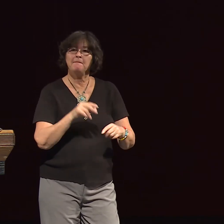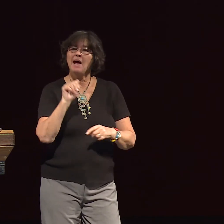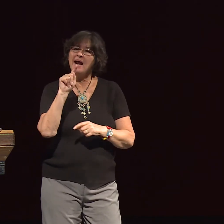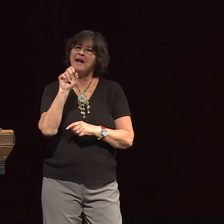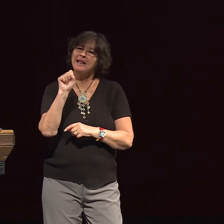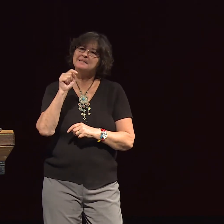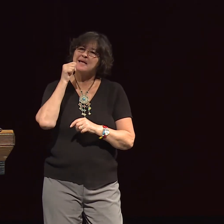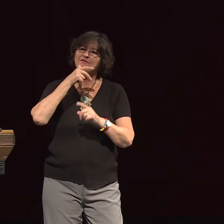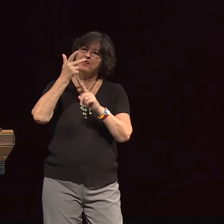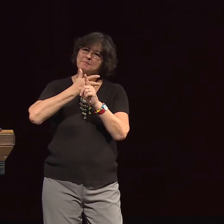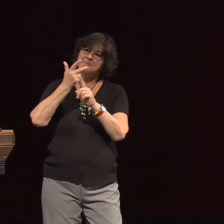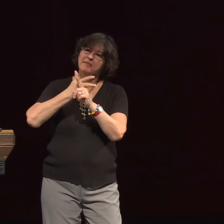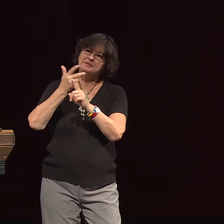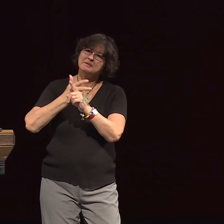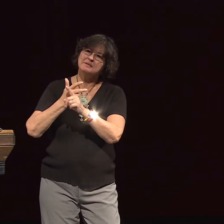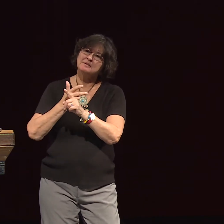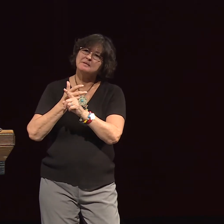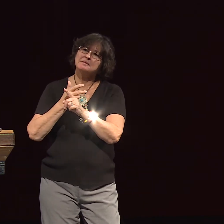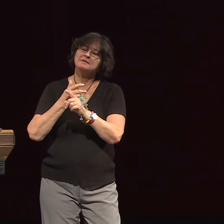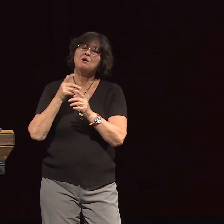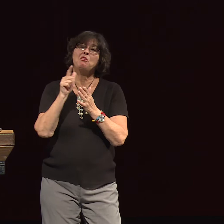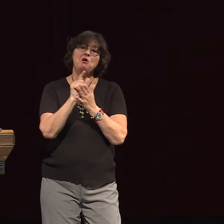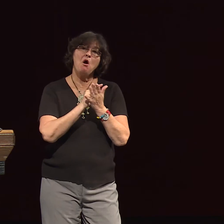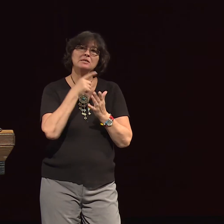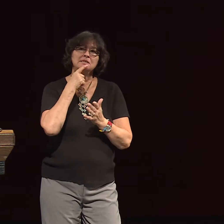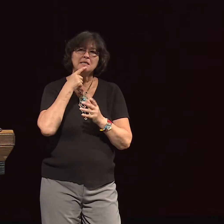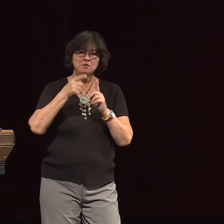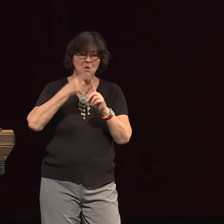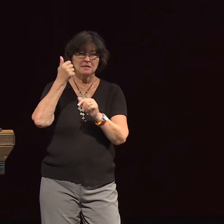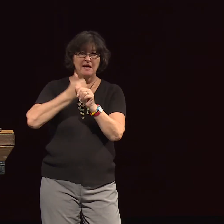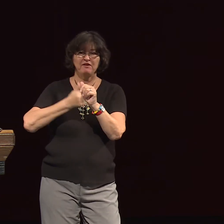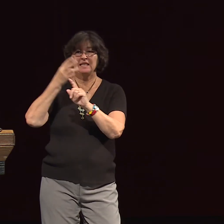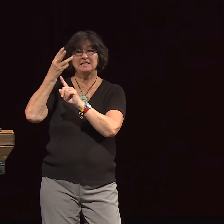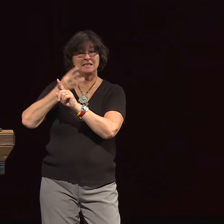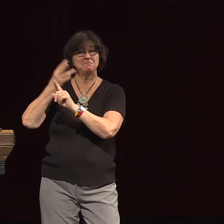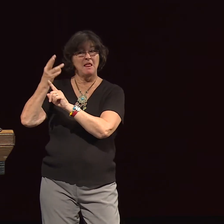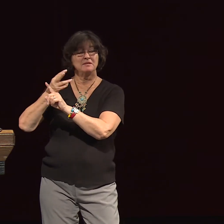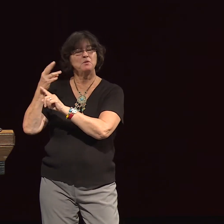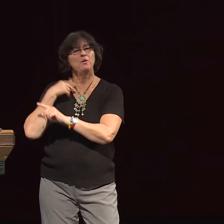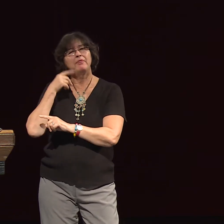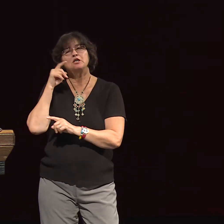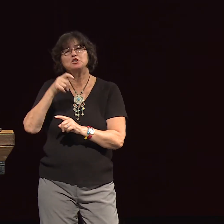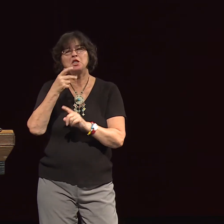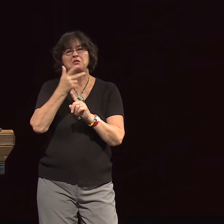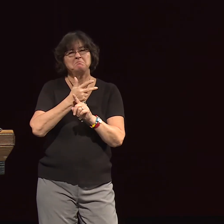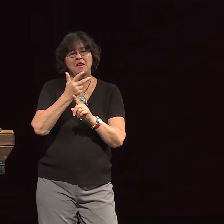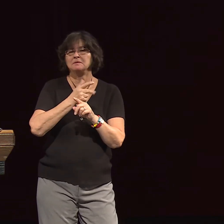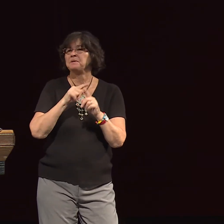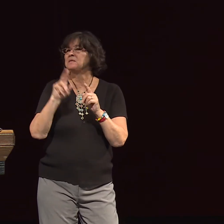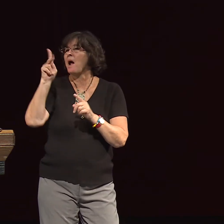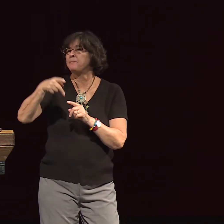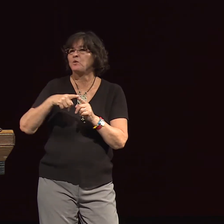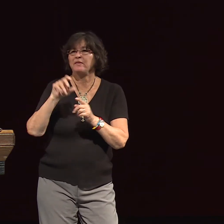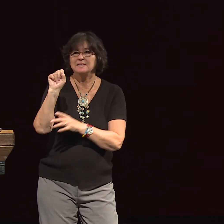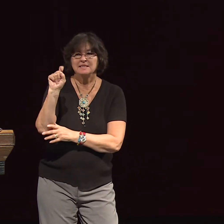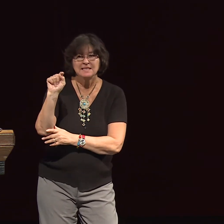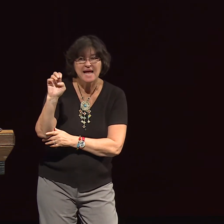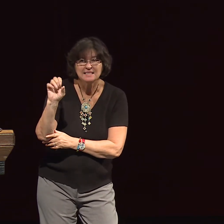We would like one of these professionals to assess the child every 3 months.